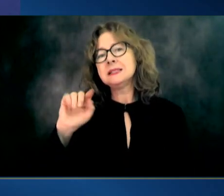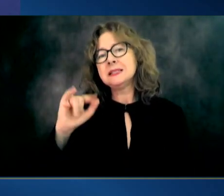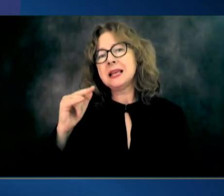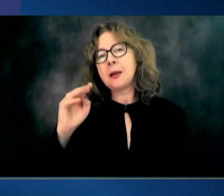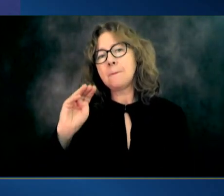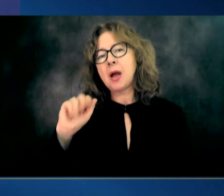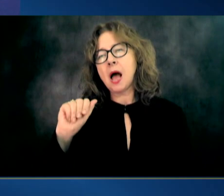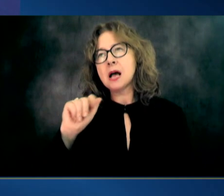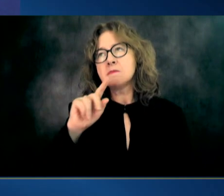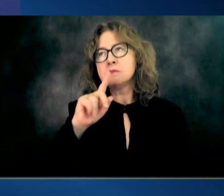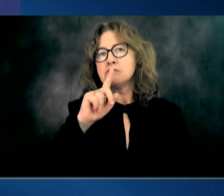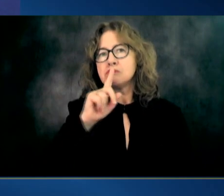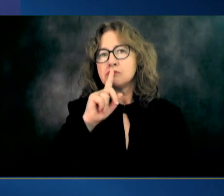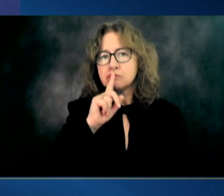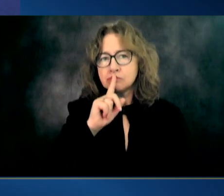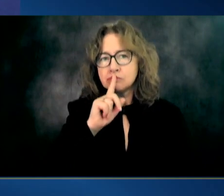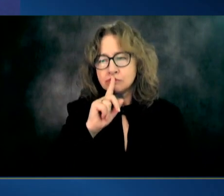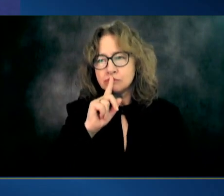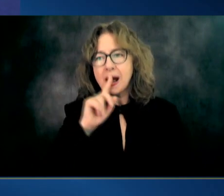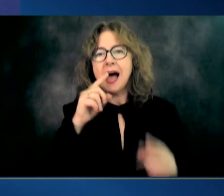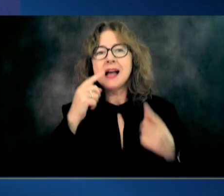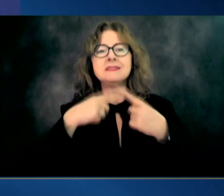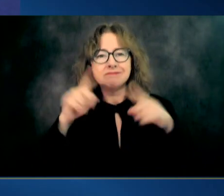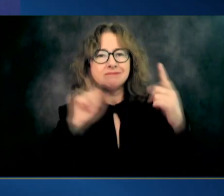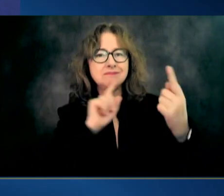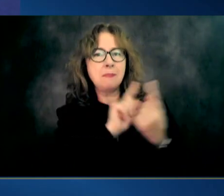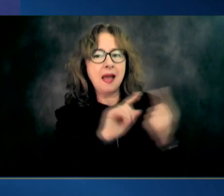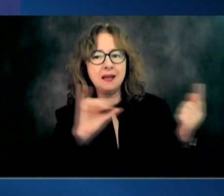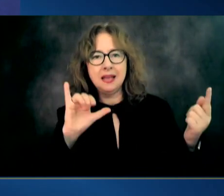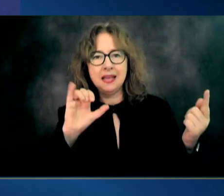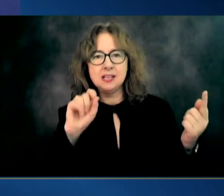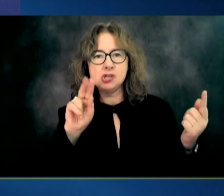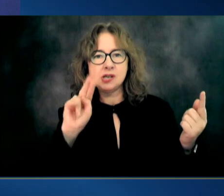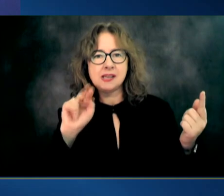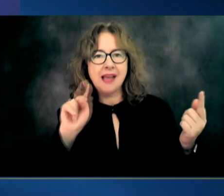talking to Yetunde about it. And I was like, I get why did -- I just thought Nigerians were